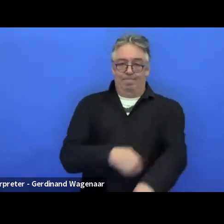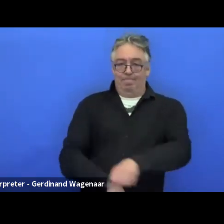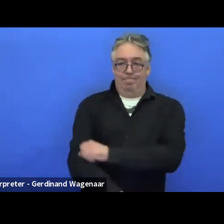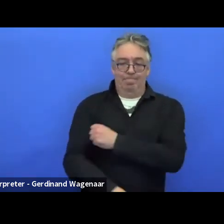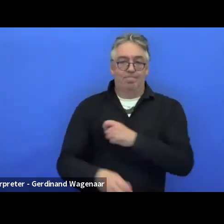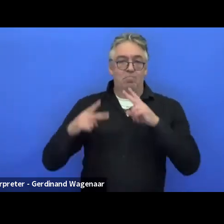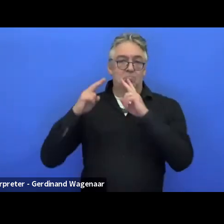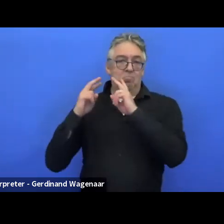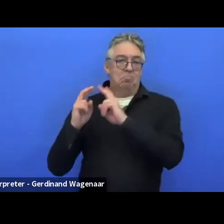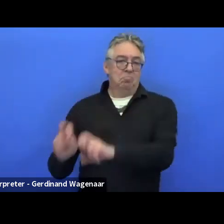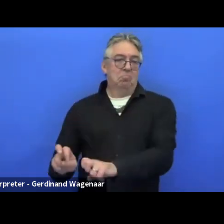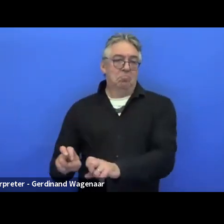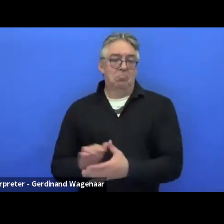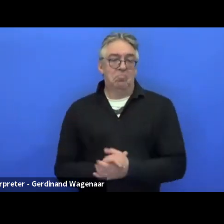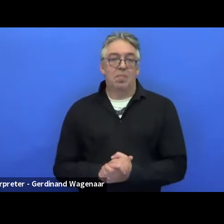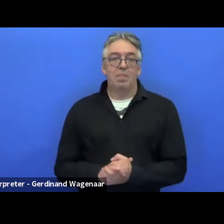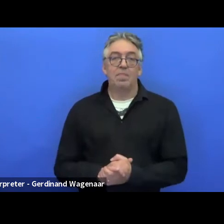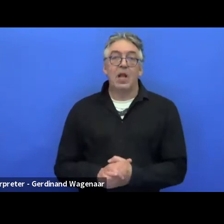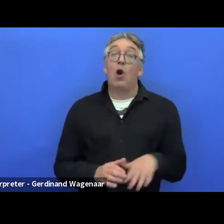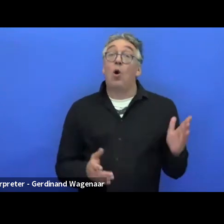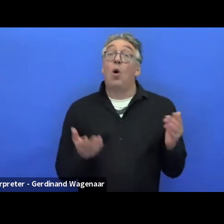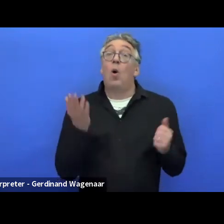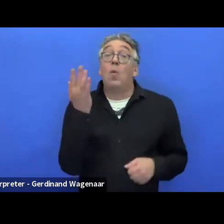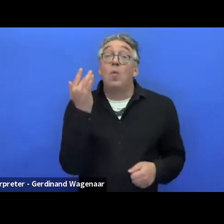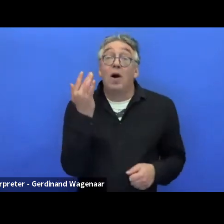made by the CRPD Committee, and it took into account